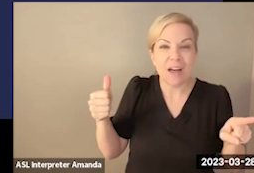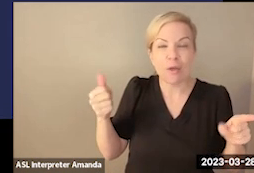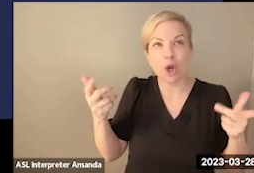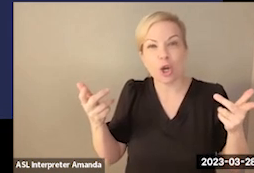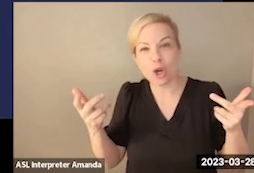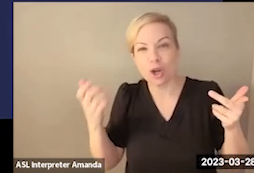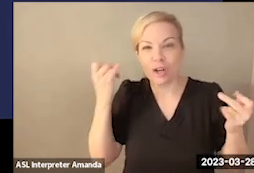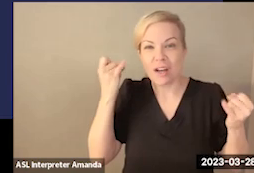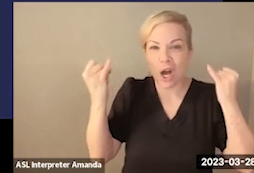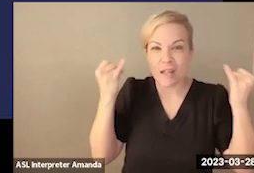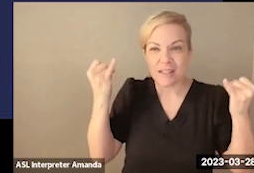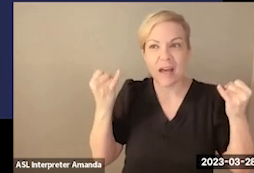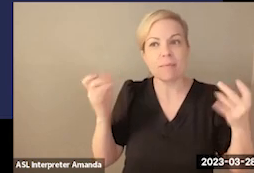Debbie Stine, Science & Technology Policy Academy: You know of what equity means